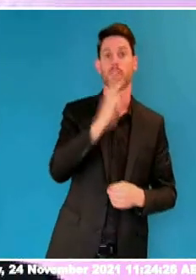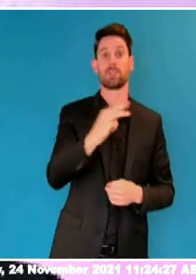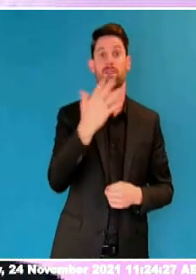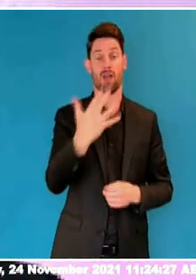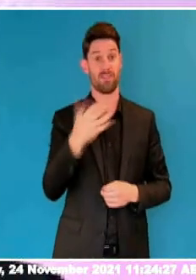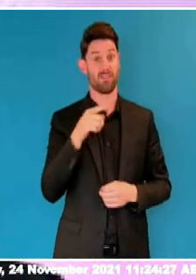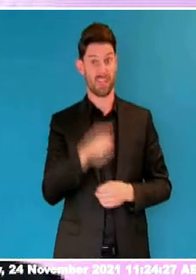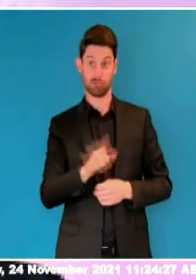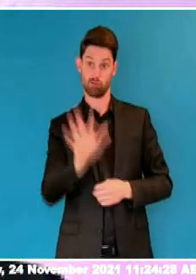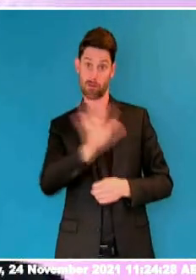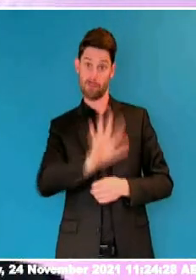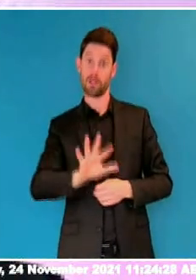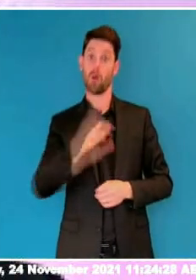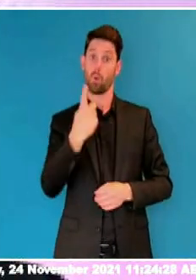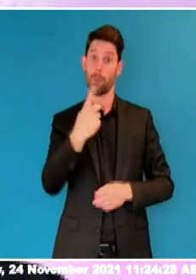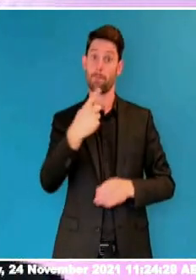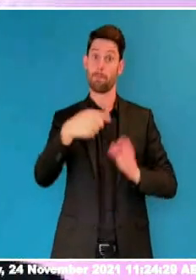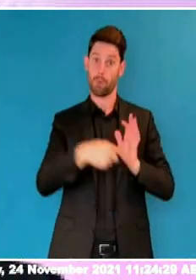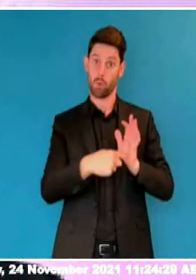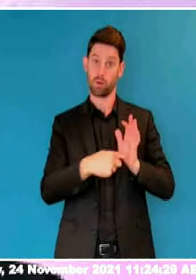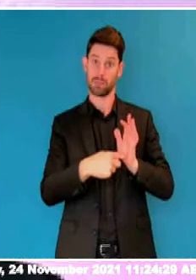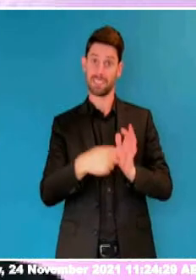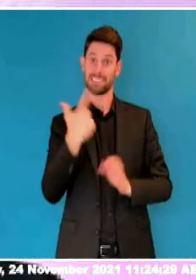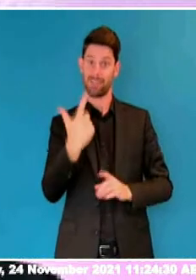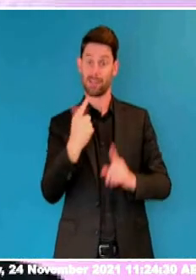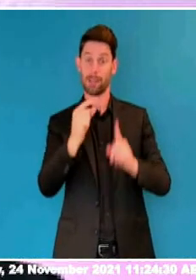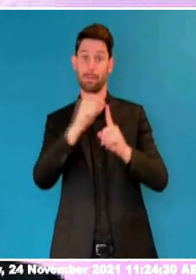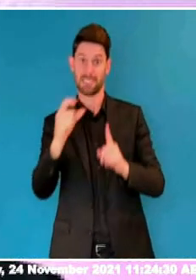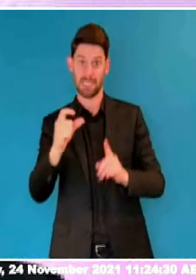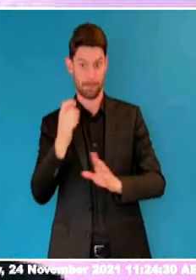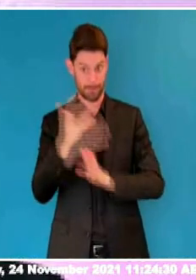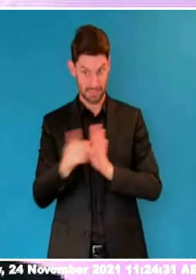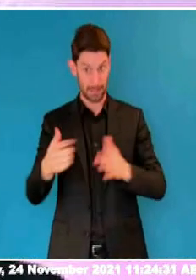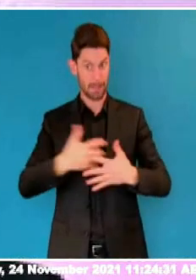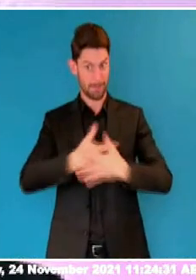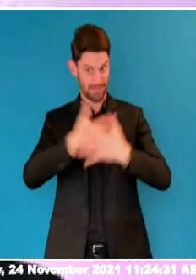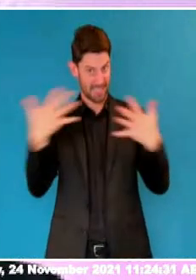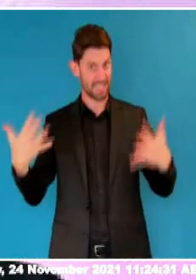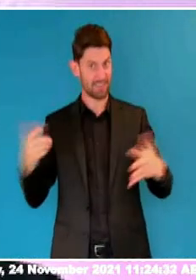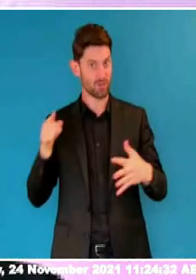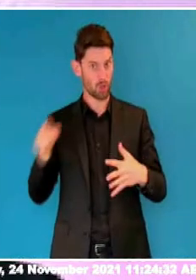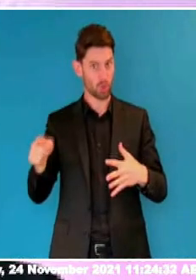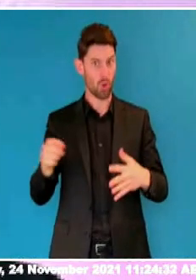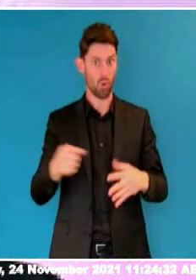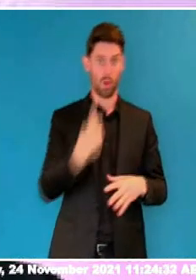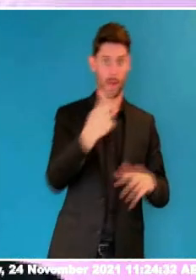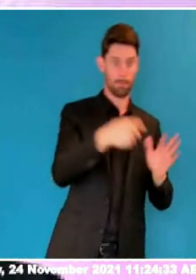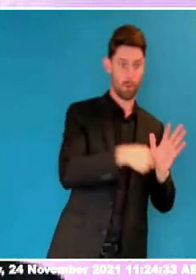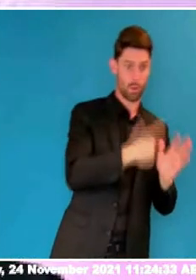1.4 per cent. It seems like a rather big jump from 1.4 per cent to 8 per cent by